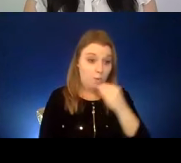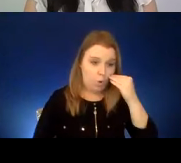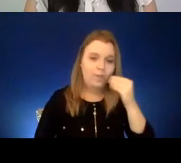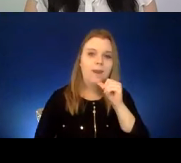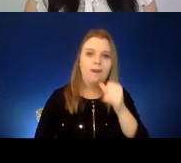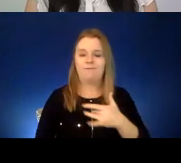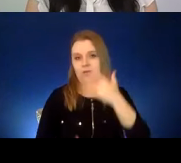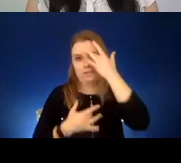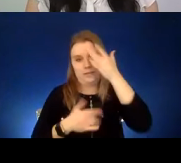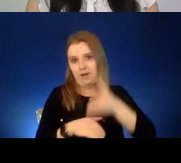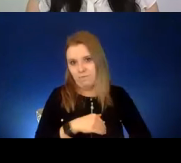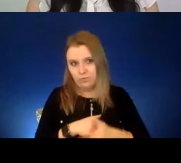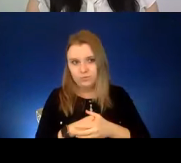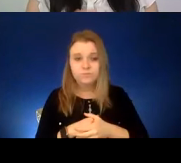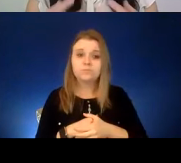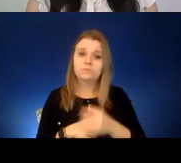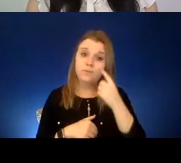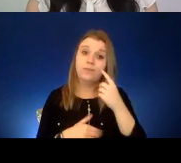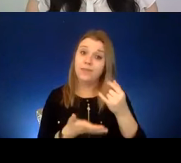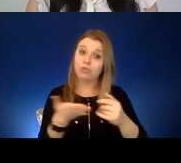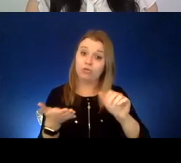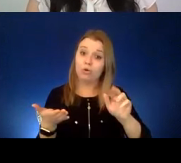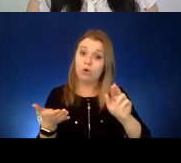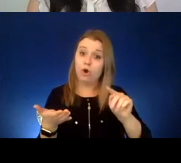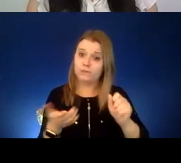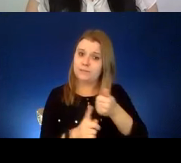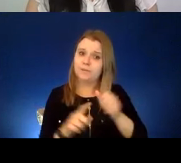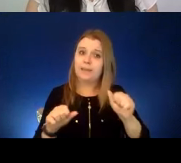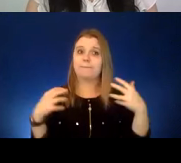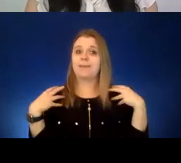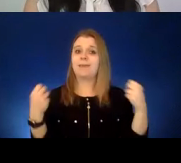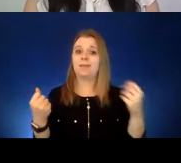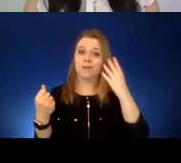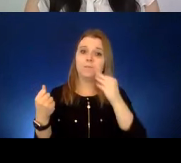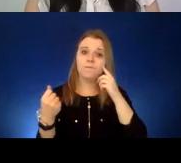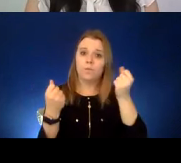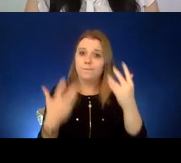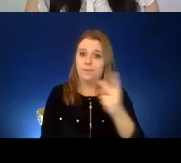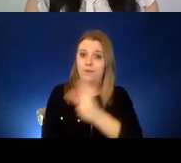I find that the arts themselves can be a really healing experience for most patients, but especially here,